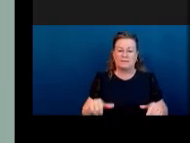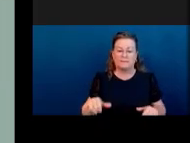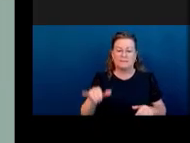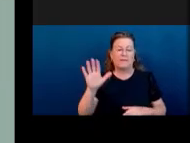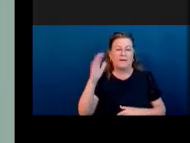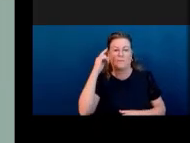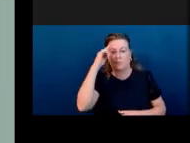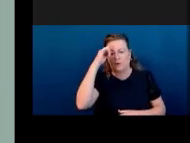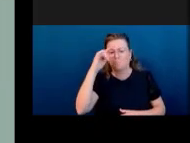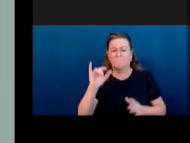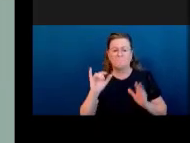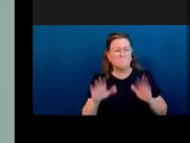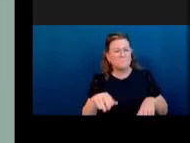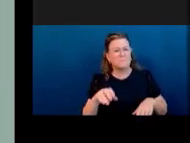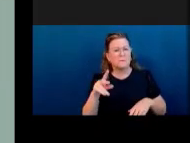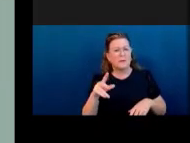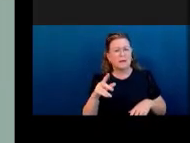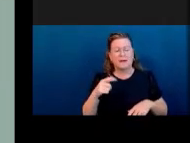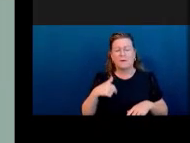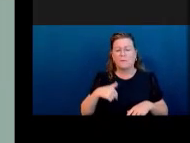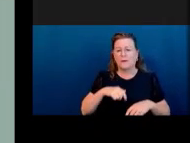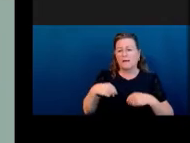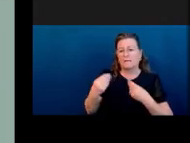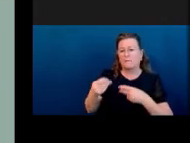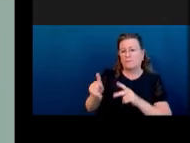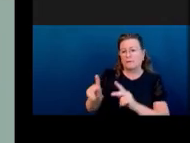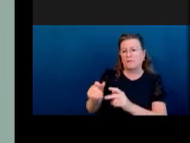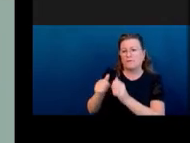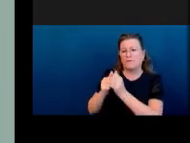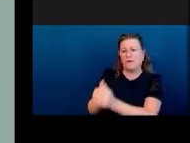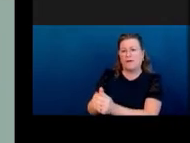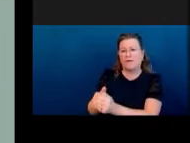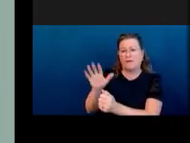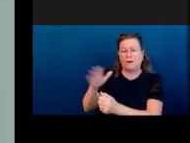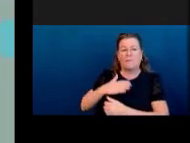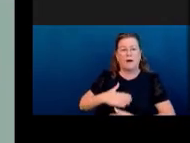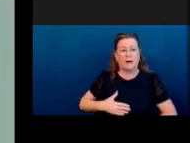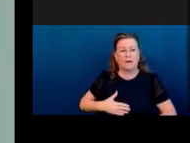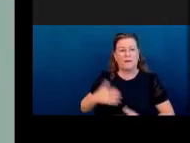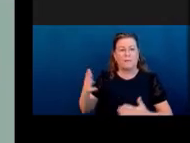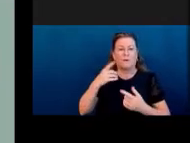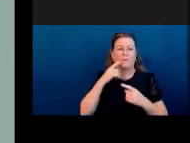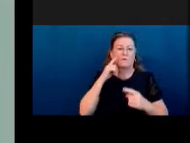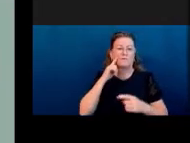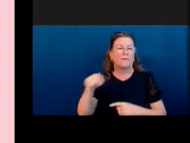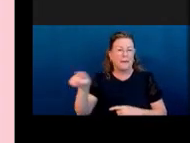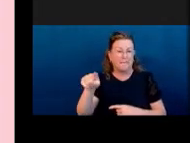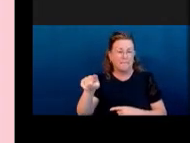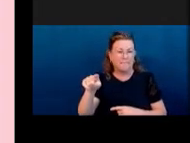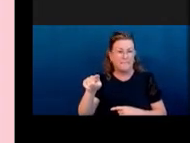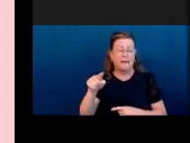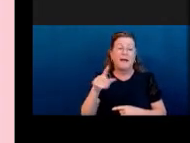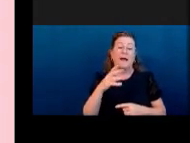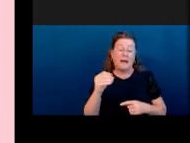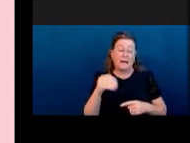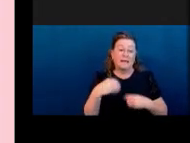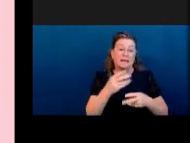sometimes is to give them permission to follow their body and what works for them, and to give caregivers permission if